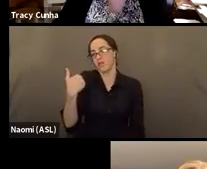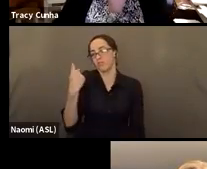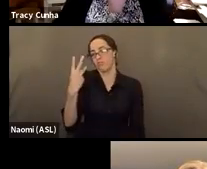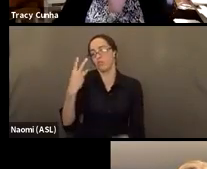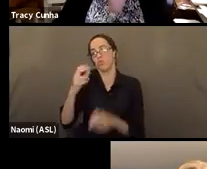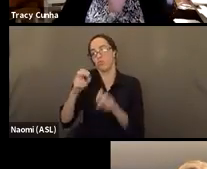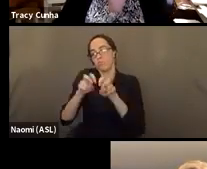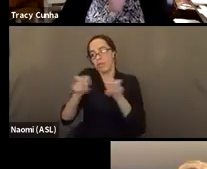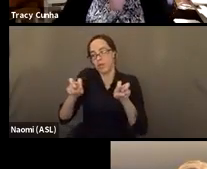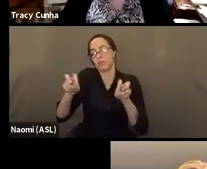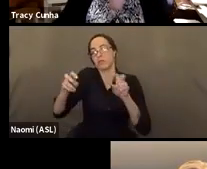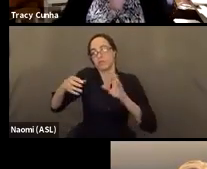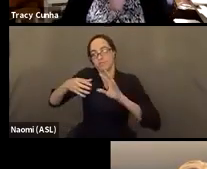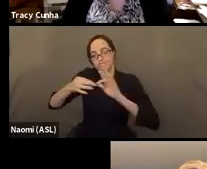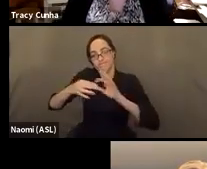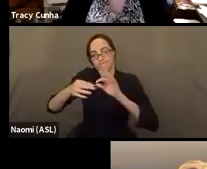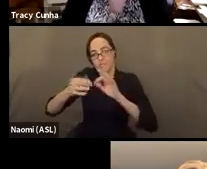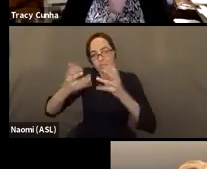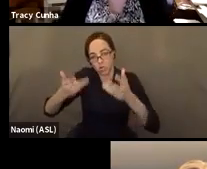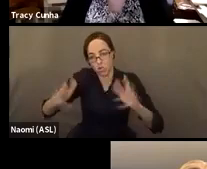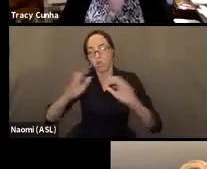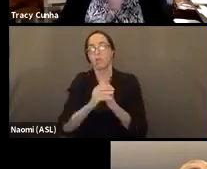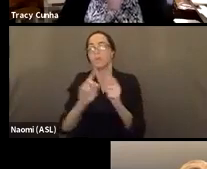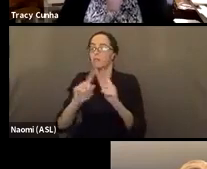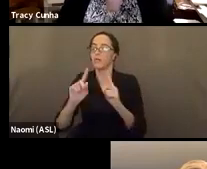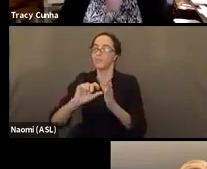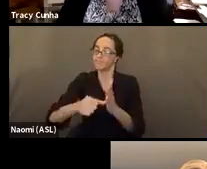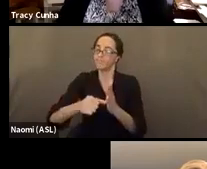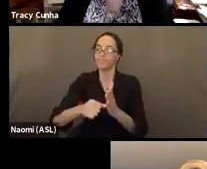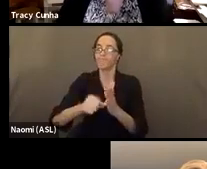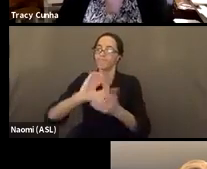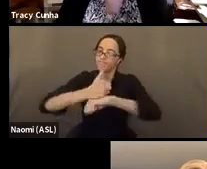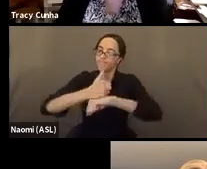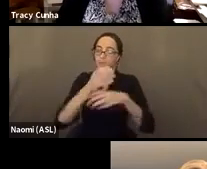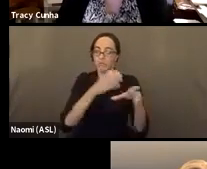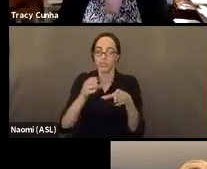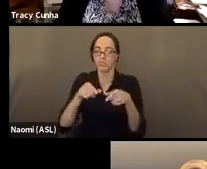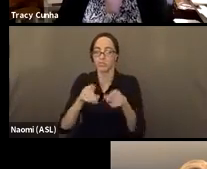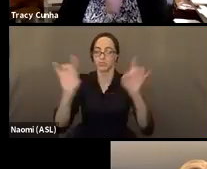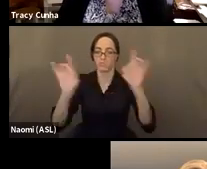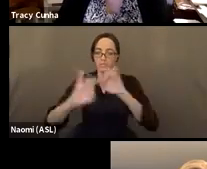have a plan during the disaster the hard part is if you've gone through all the steps